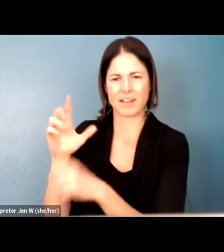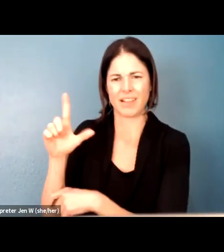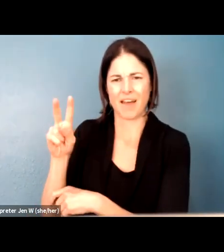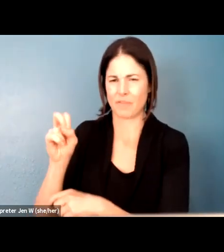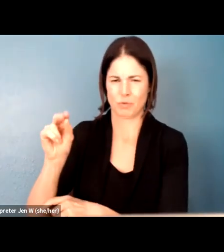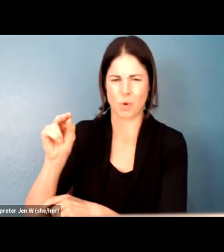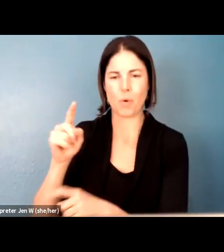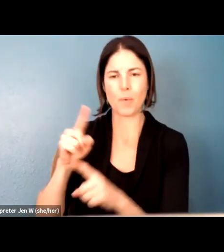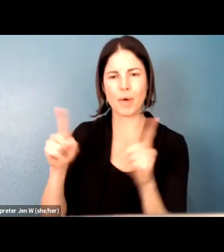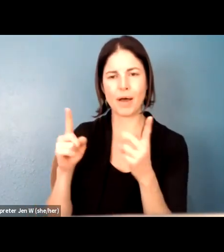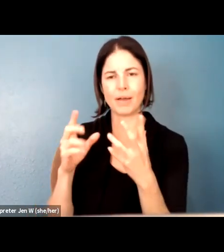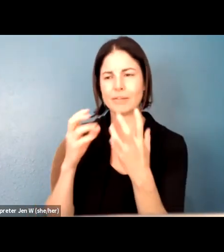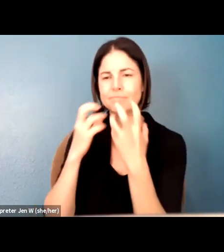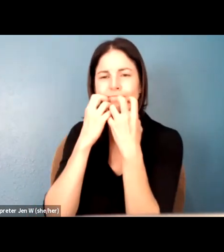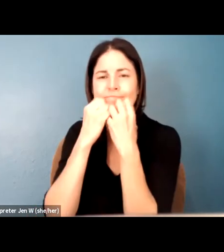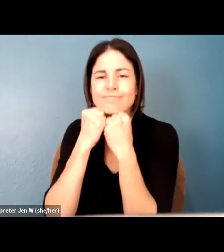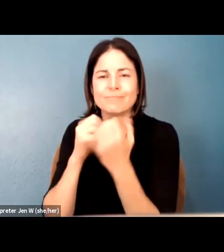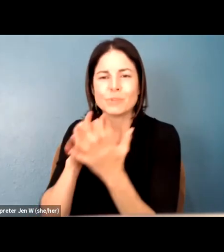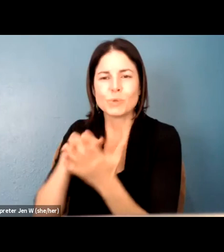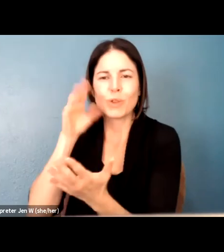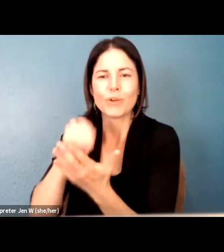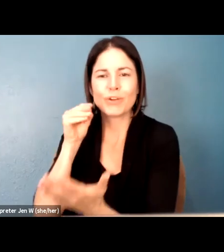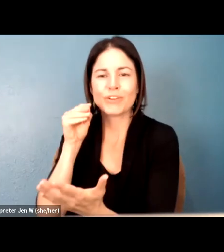and its inextricable relationship with life itself.